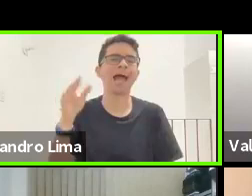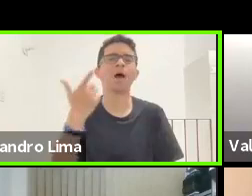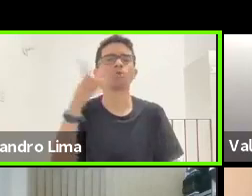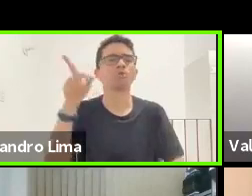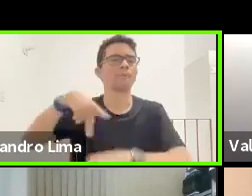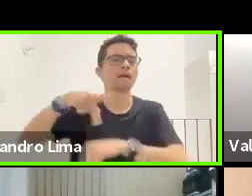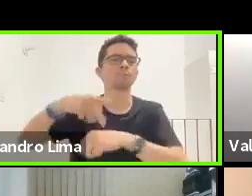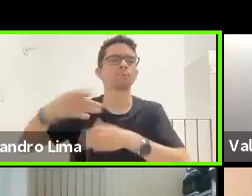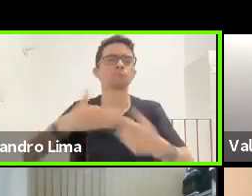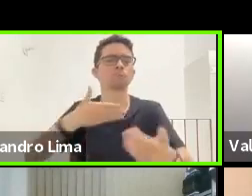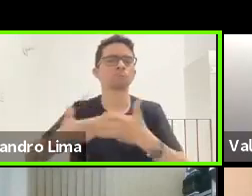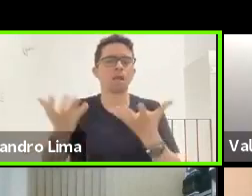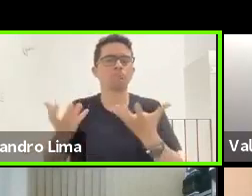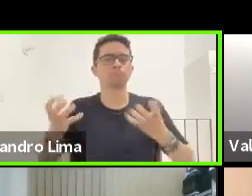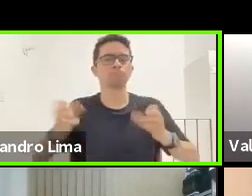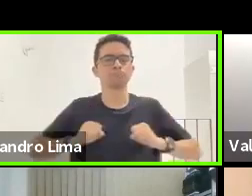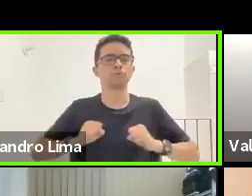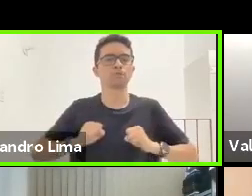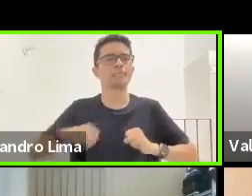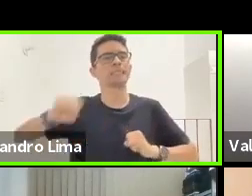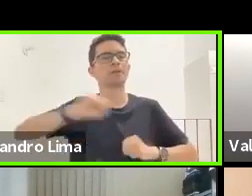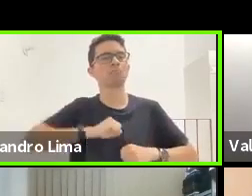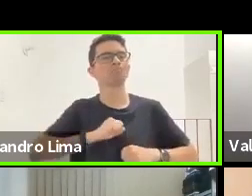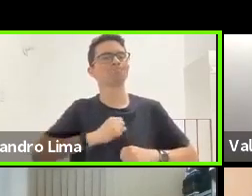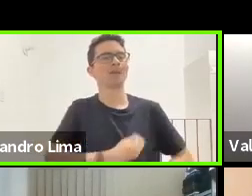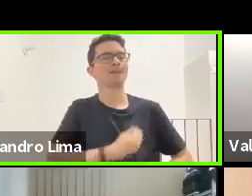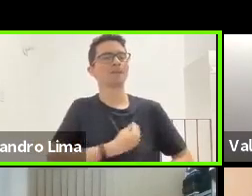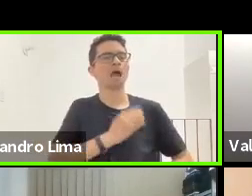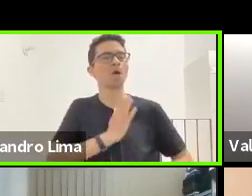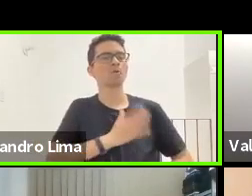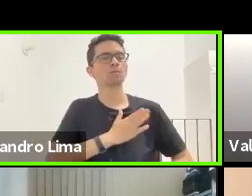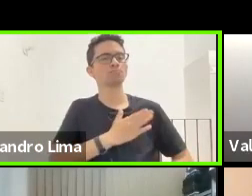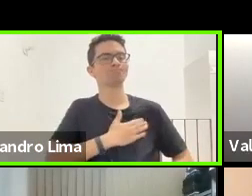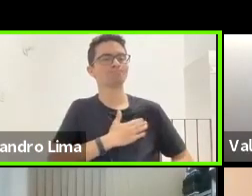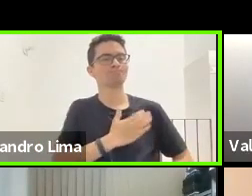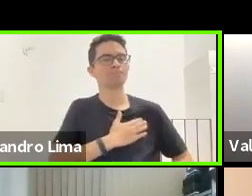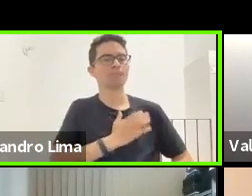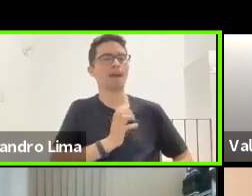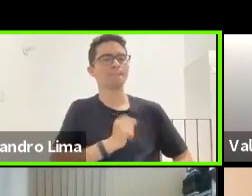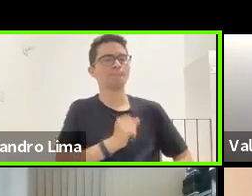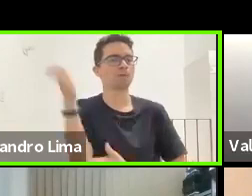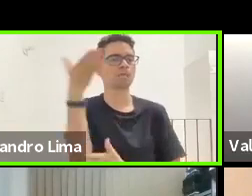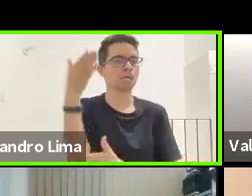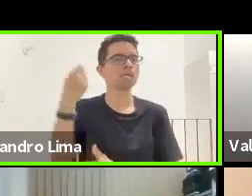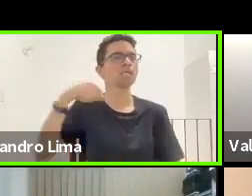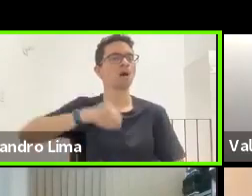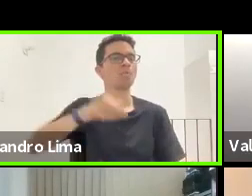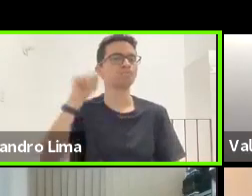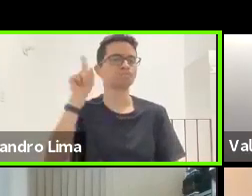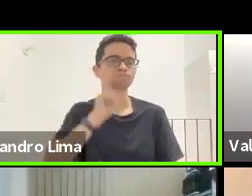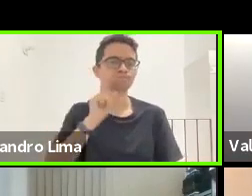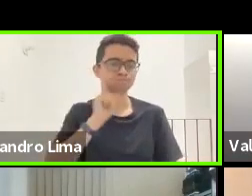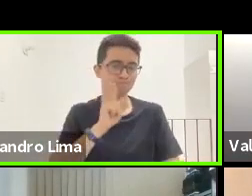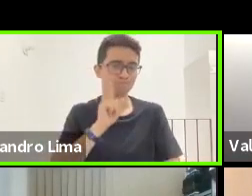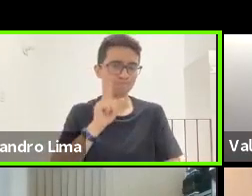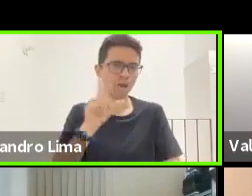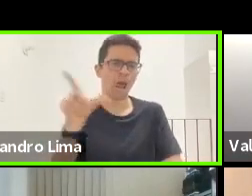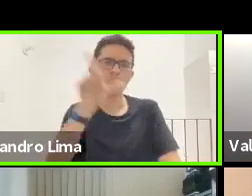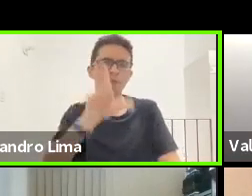purpose. behind behind public behind public education and And it had serves me And it had serves national interests, and that's why I think interests, and that's why I think it